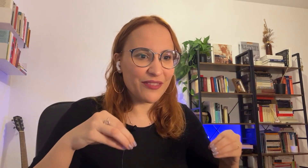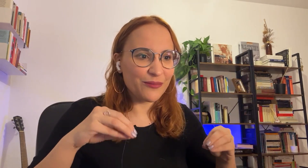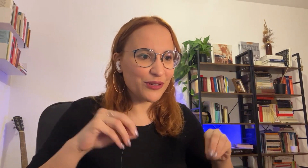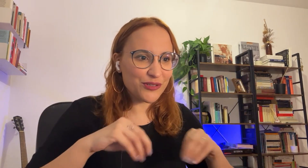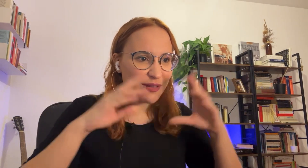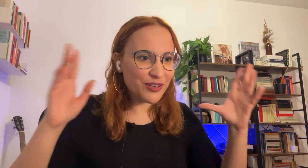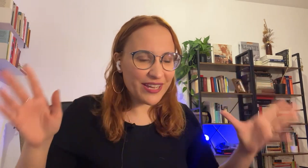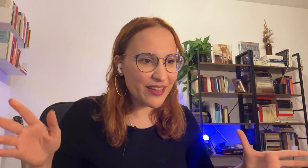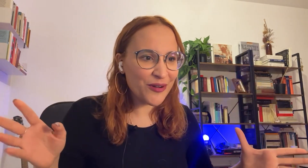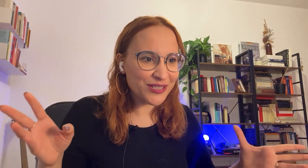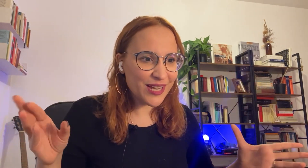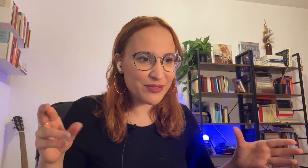And we are talking about AI all the time.